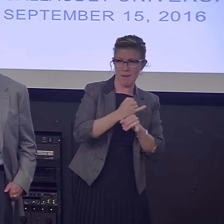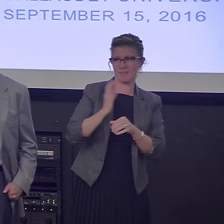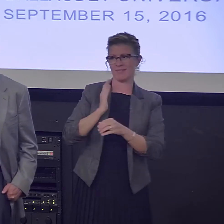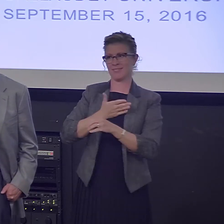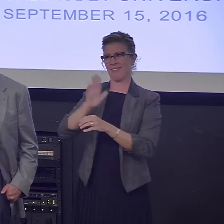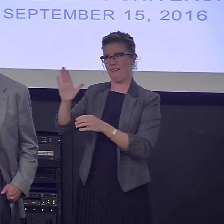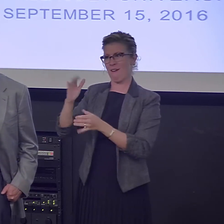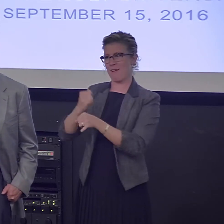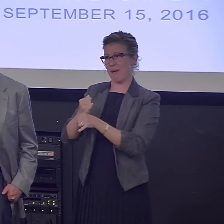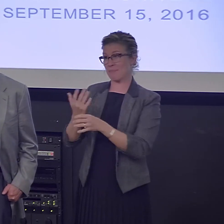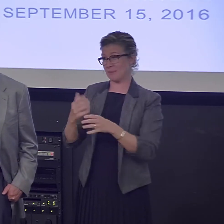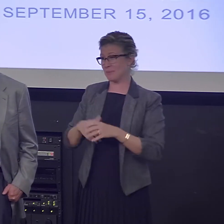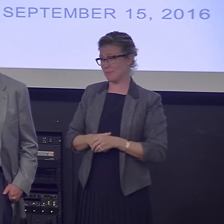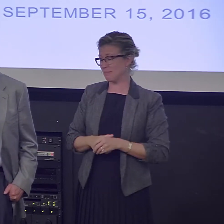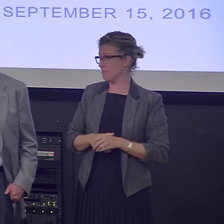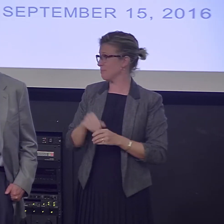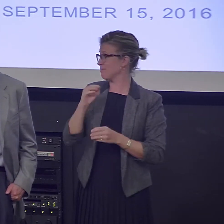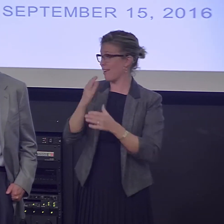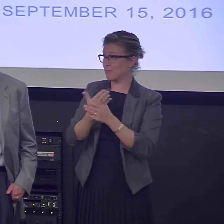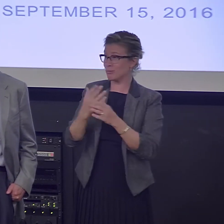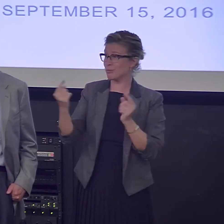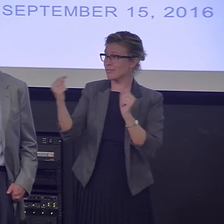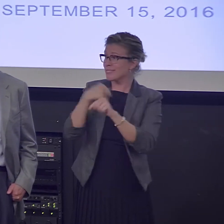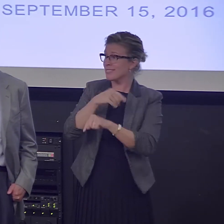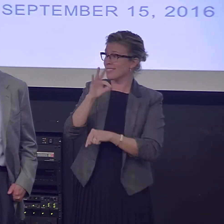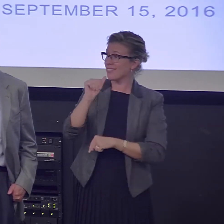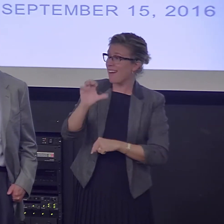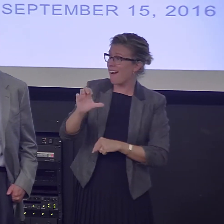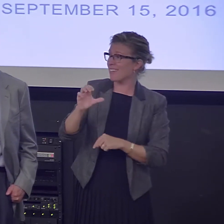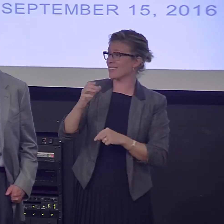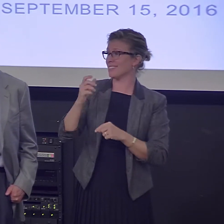And between faculty at both universities, who are interested